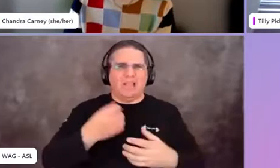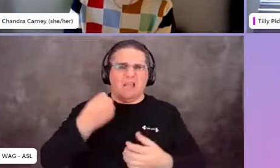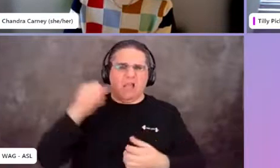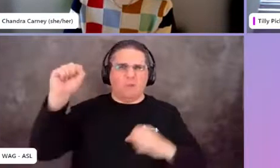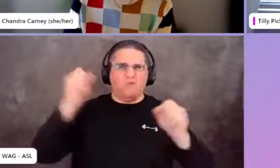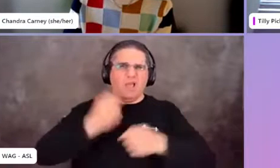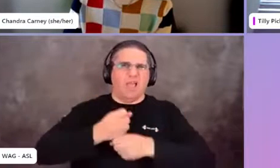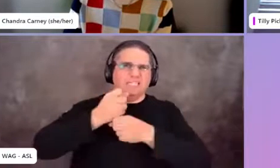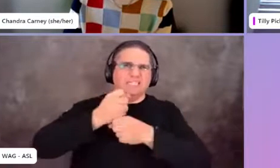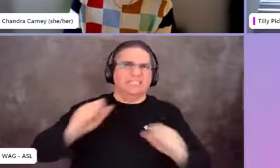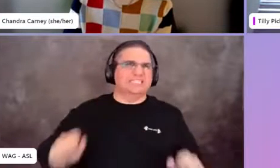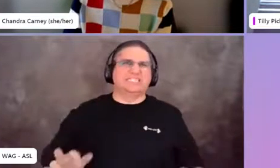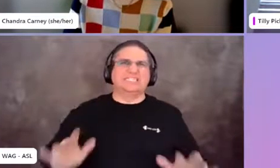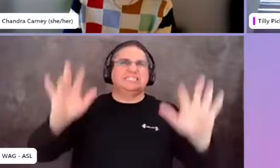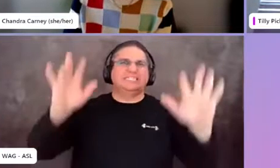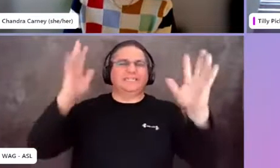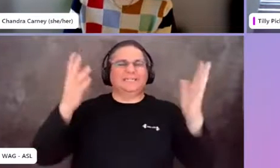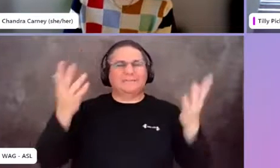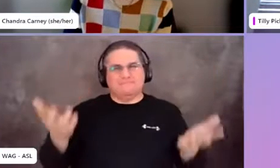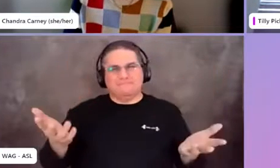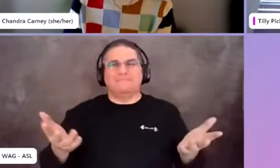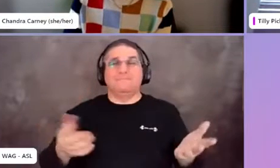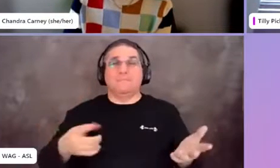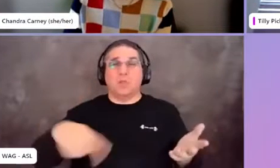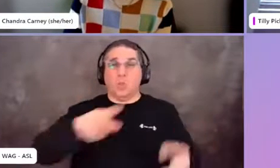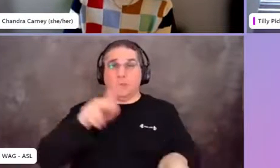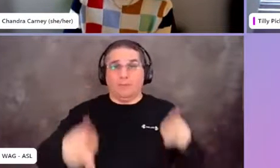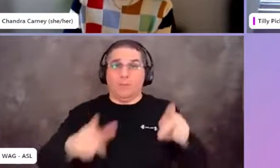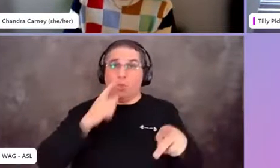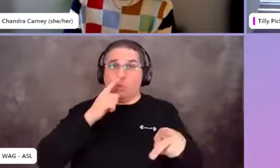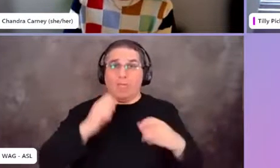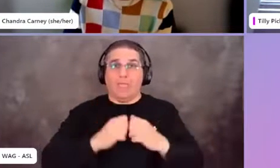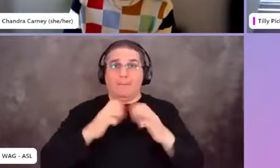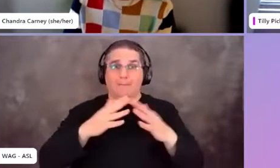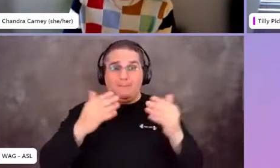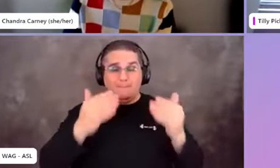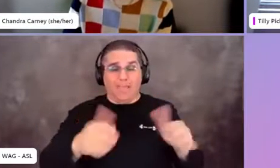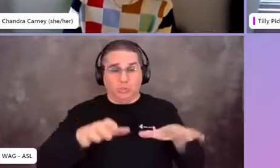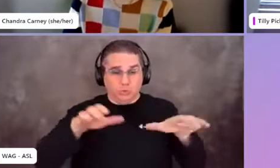to mute. [ZOE]